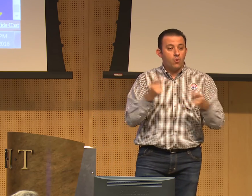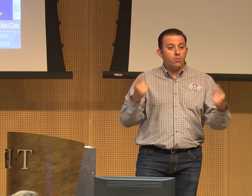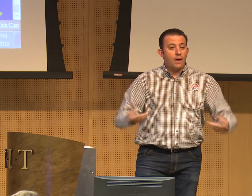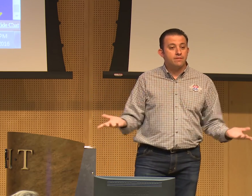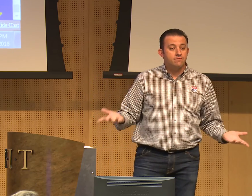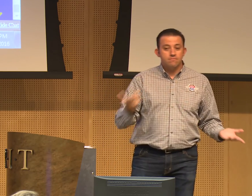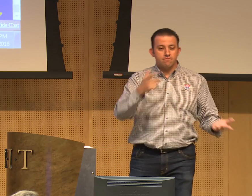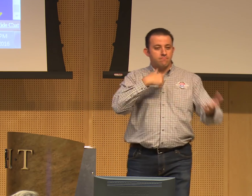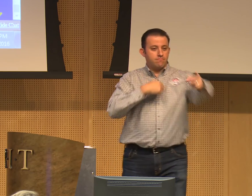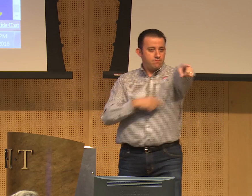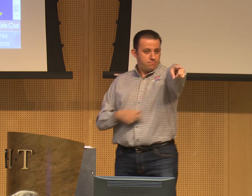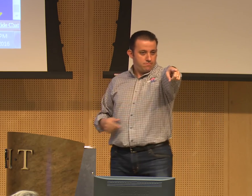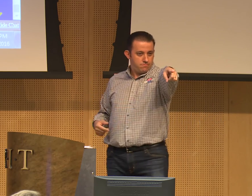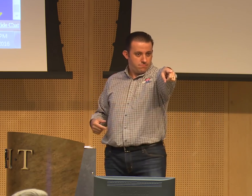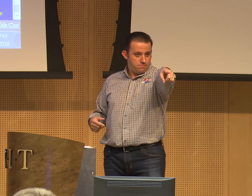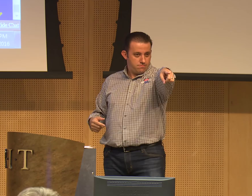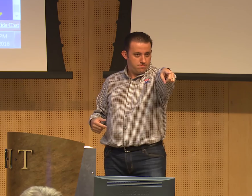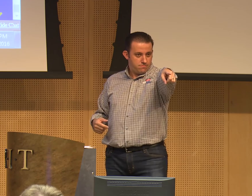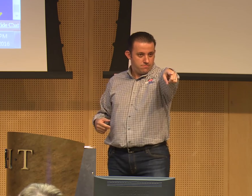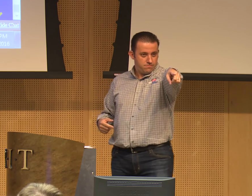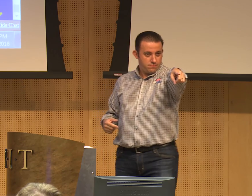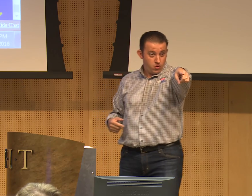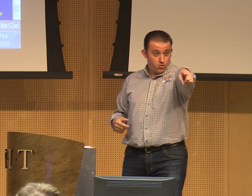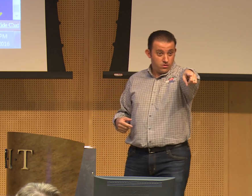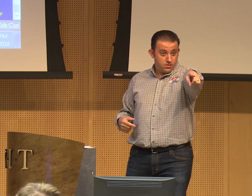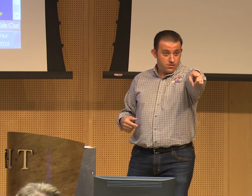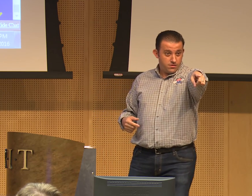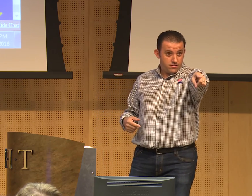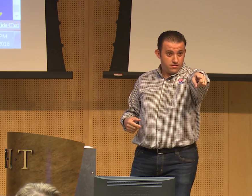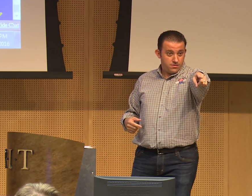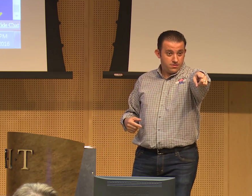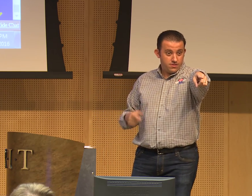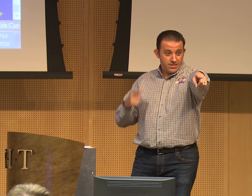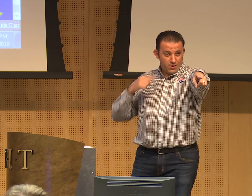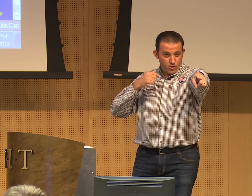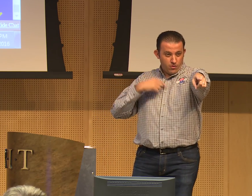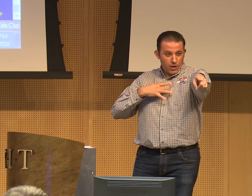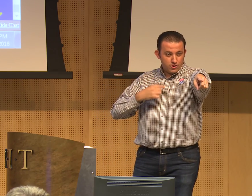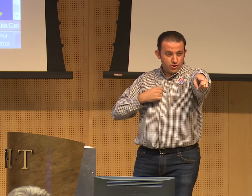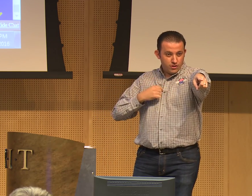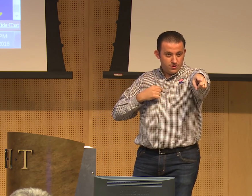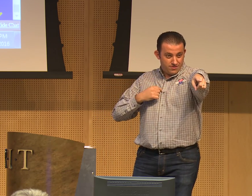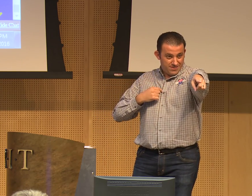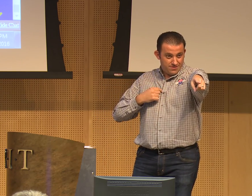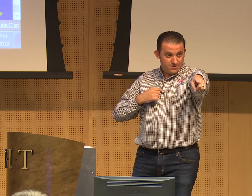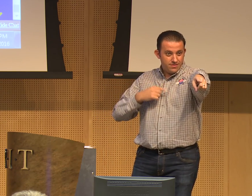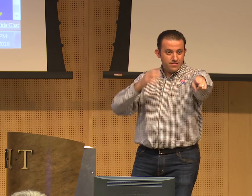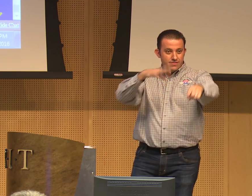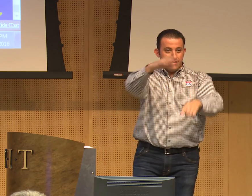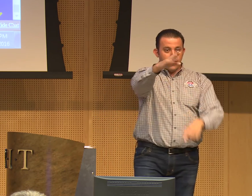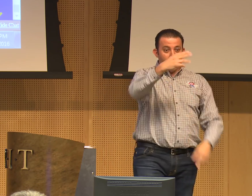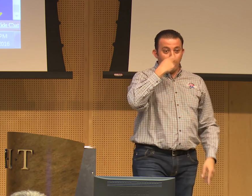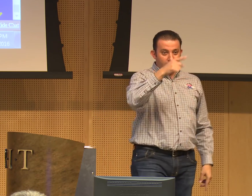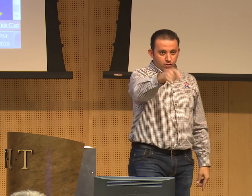So teamwork is what makes the dream work. What were you saying? You in the white shirt.